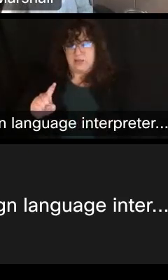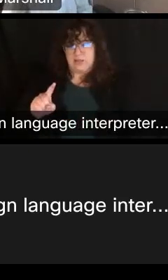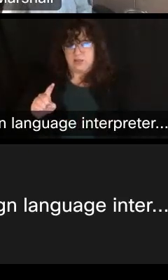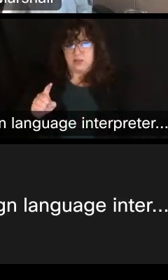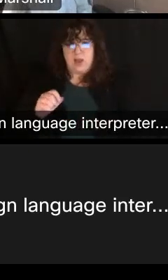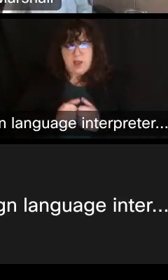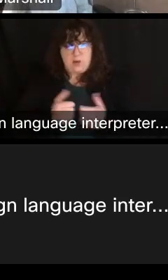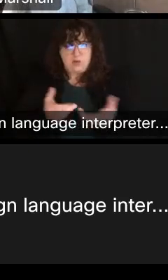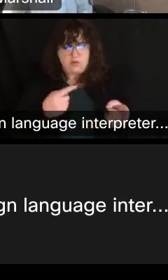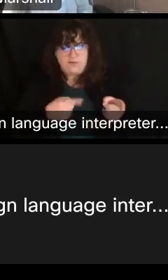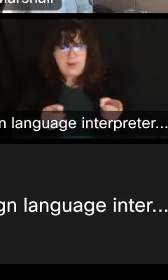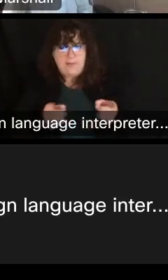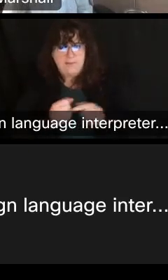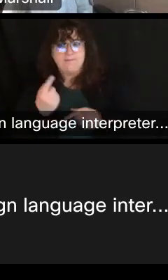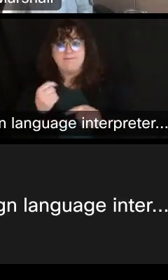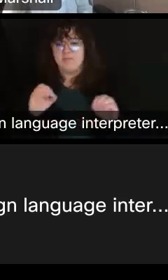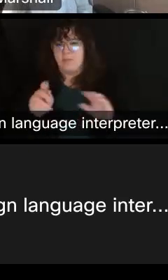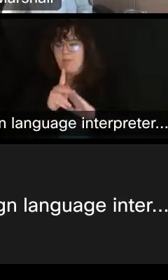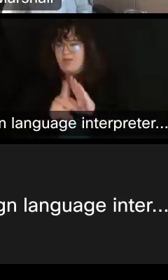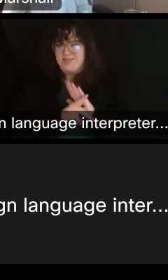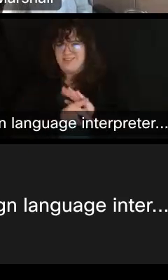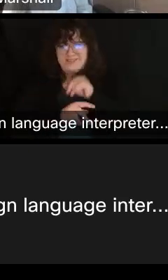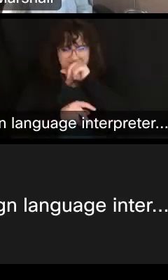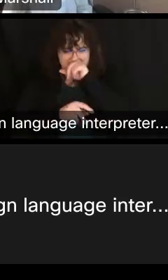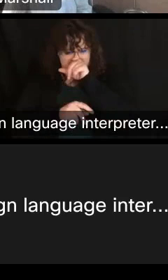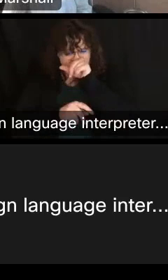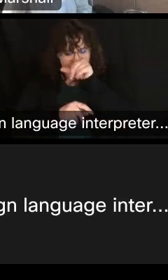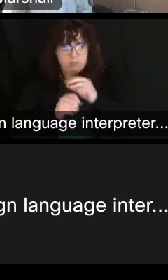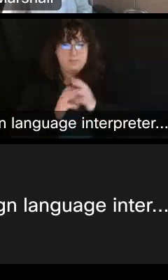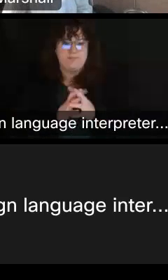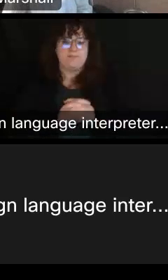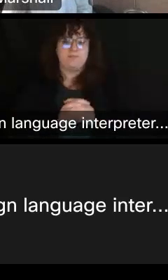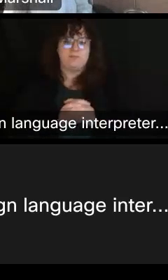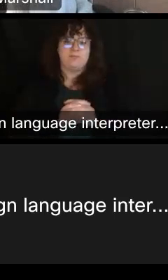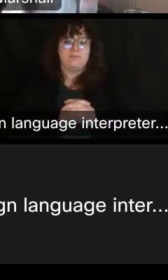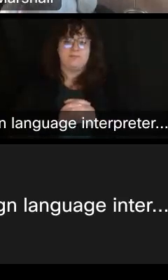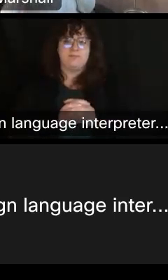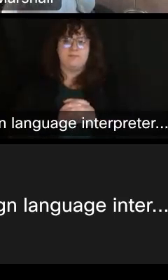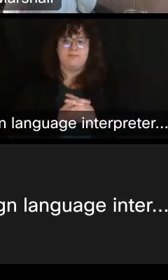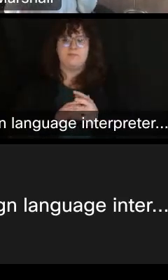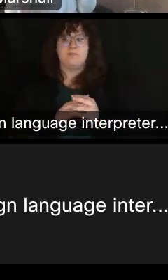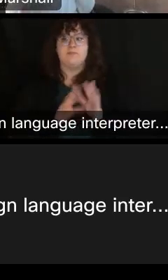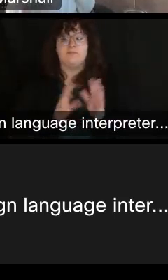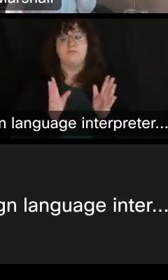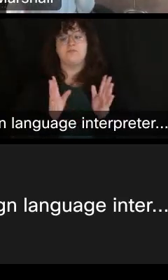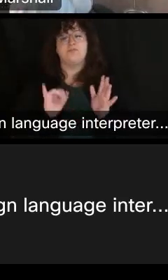we don't have a policy. What we to talk about is encouraging the two areas within